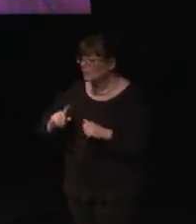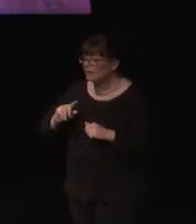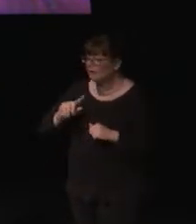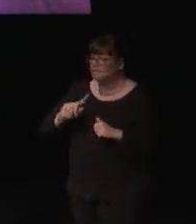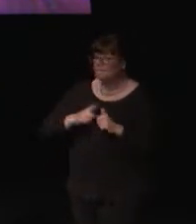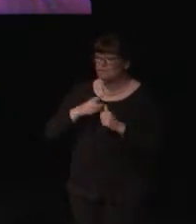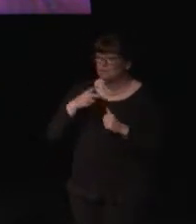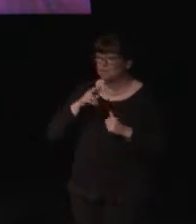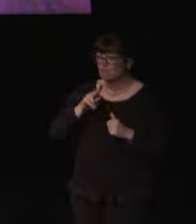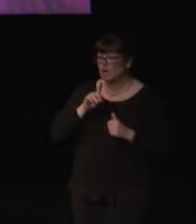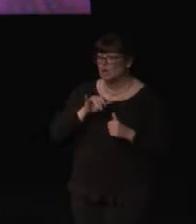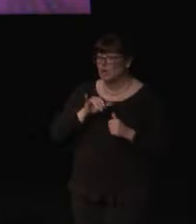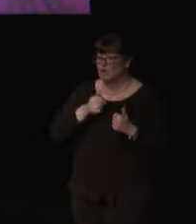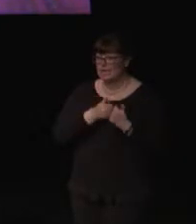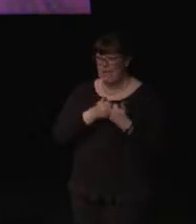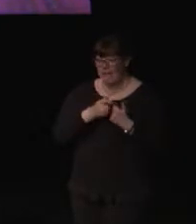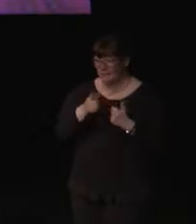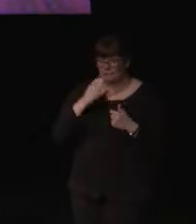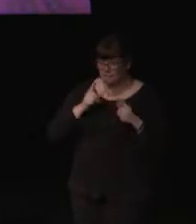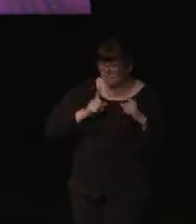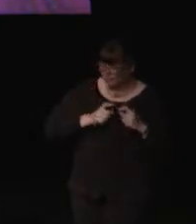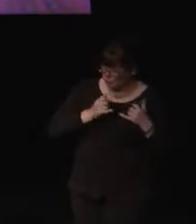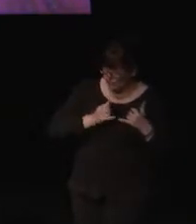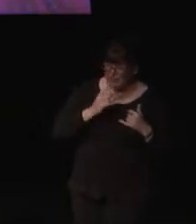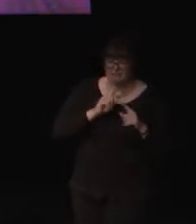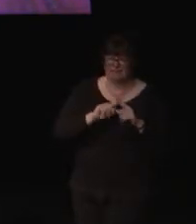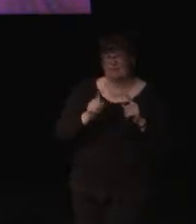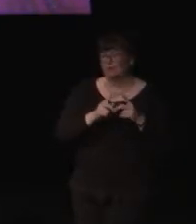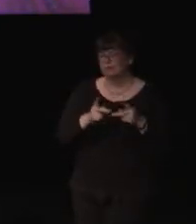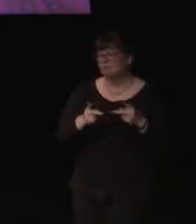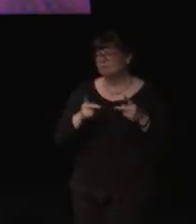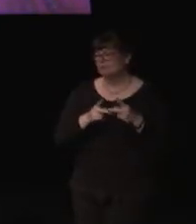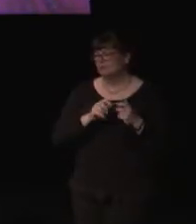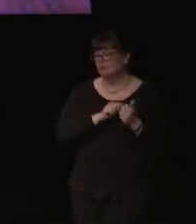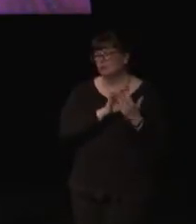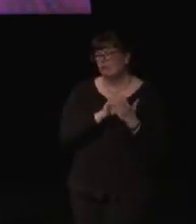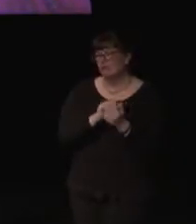you'll also see the different positioning strategies. It's just important to make sure that you position